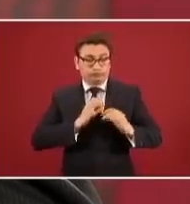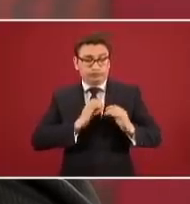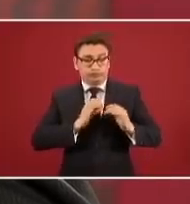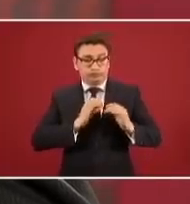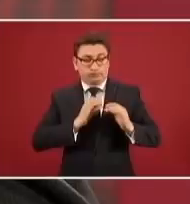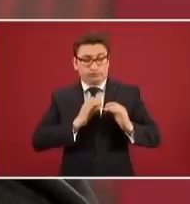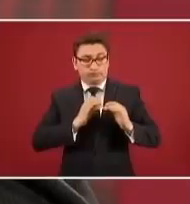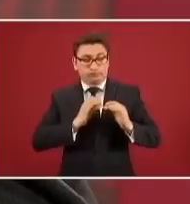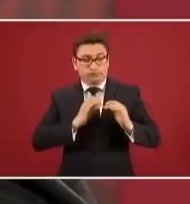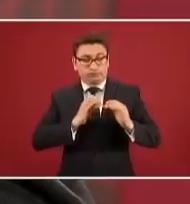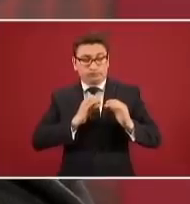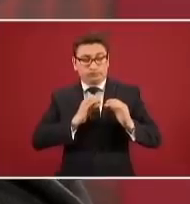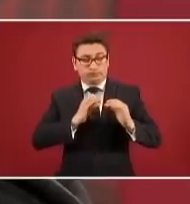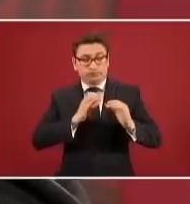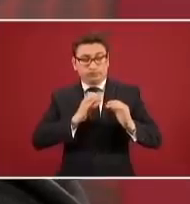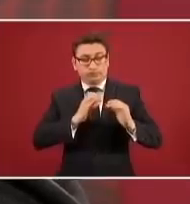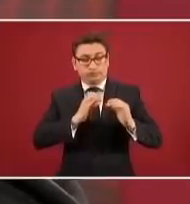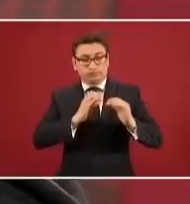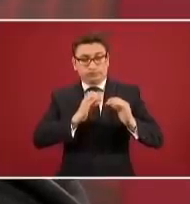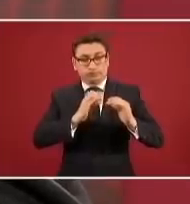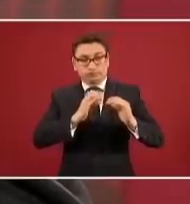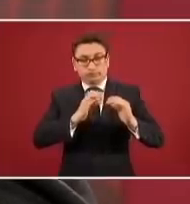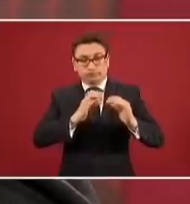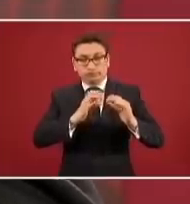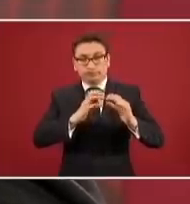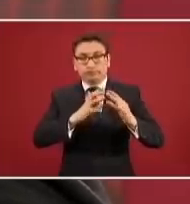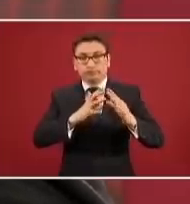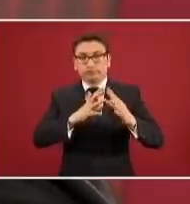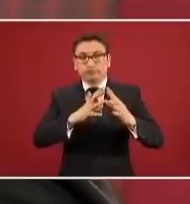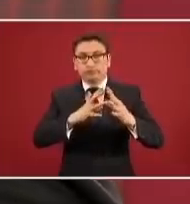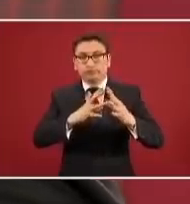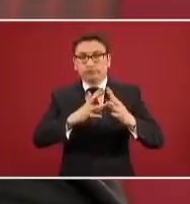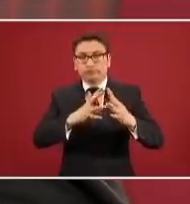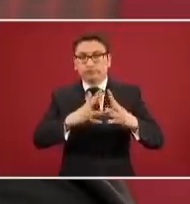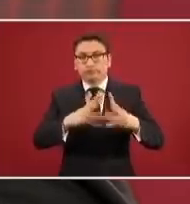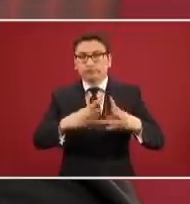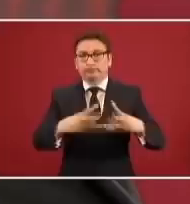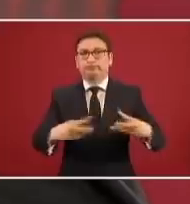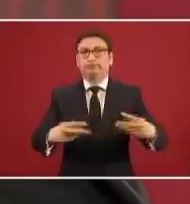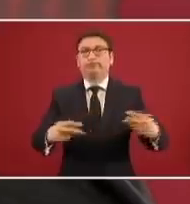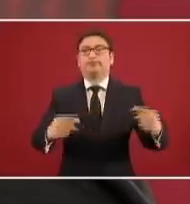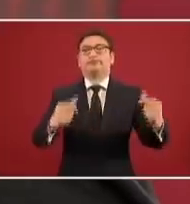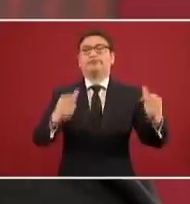consistent with what he says and does andrés manuel is convinced that he